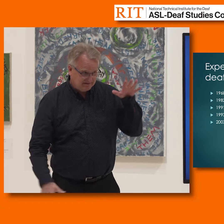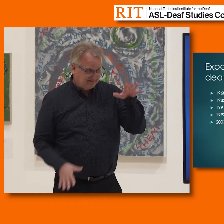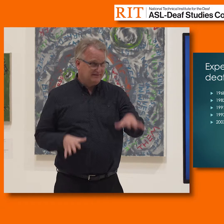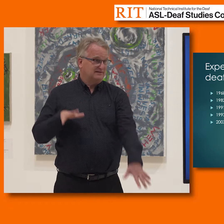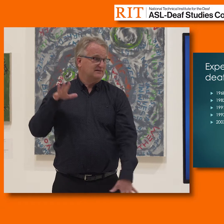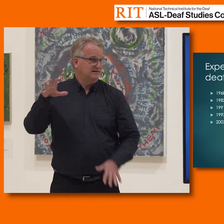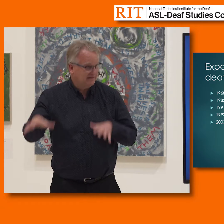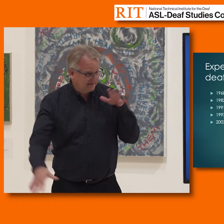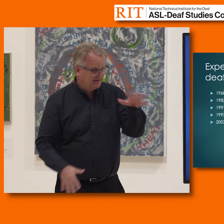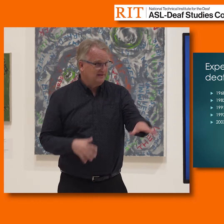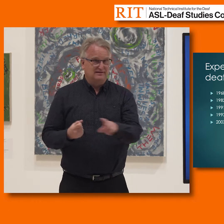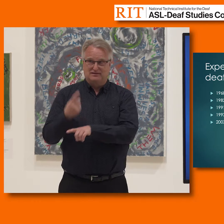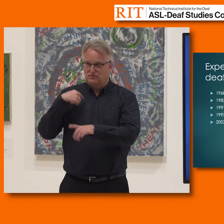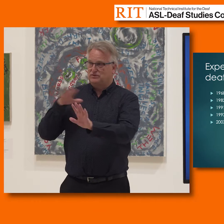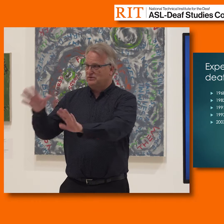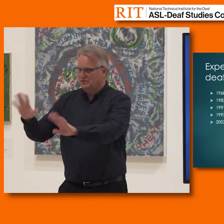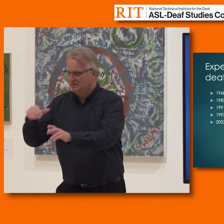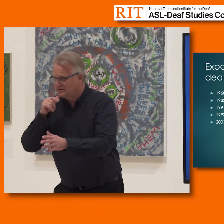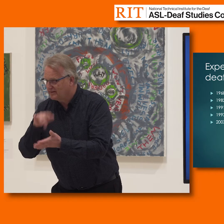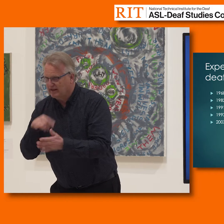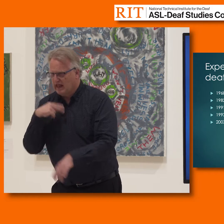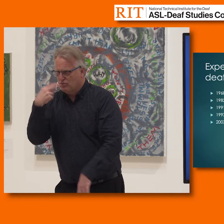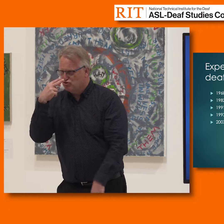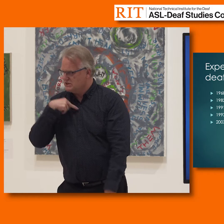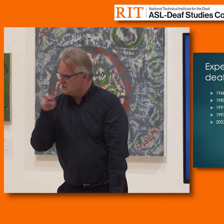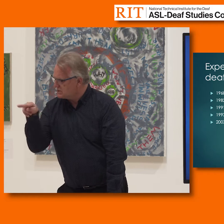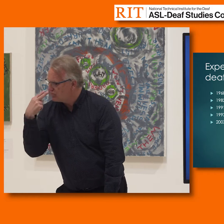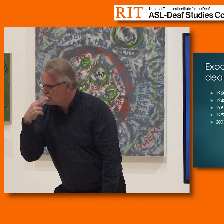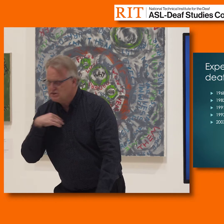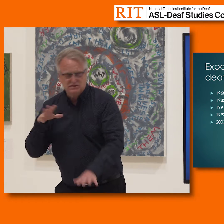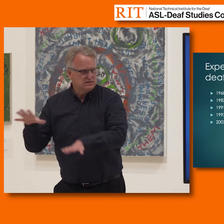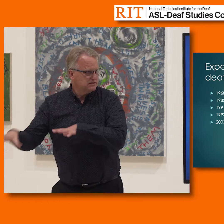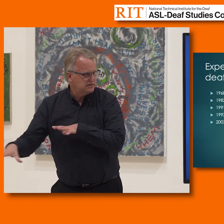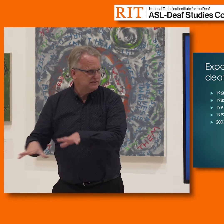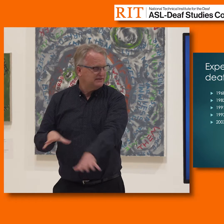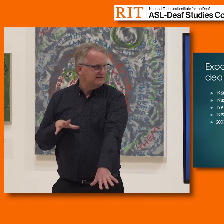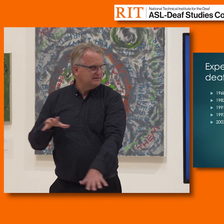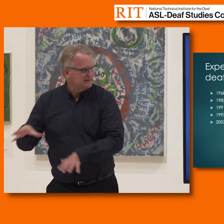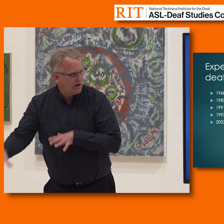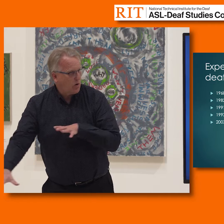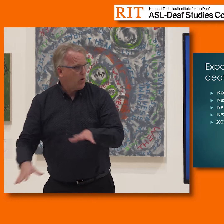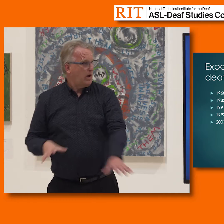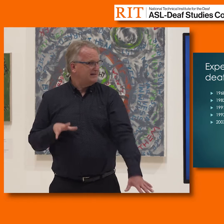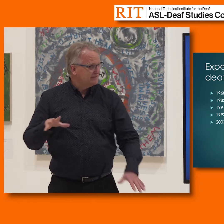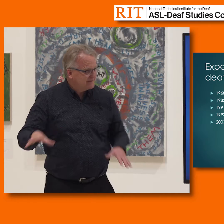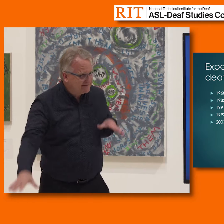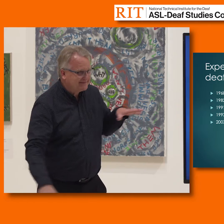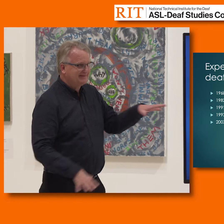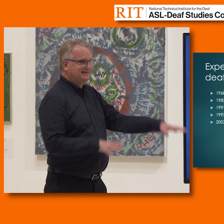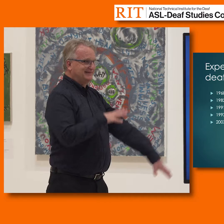and working with interpreters who are relatively new and, you know, working with them, trying to lipread the best I could of